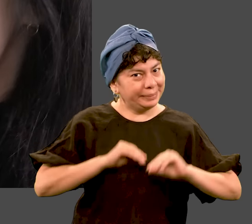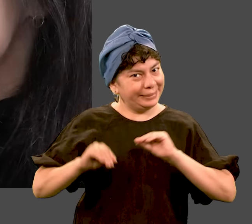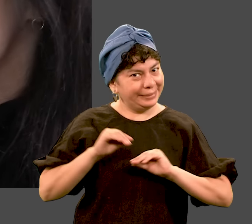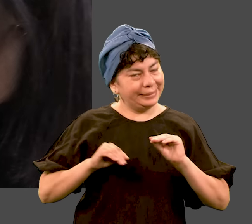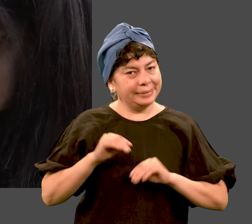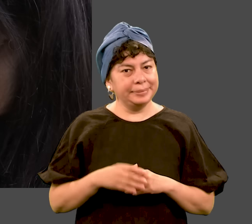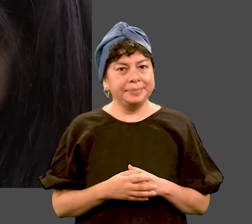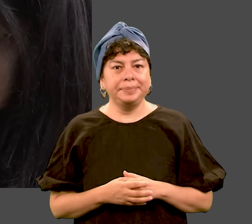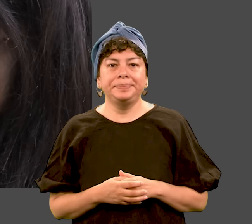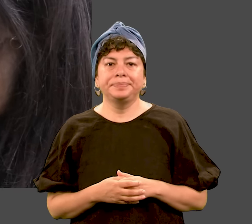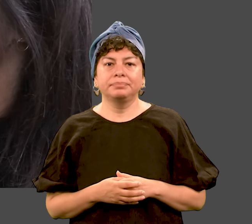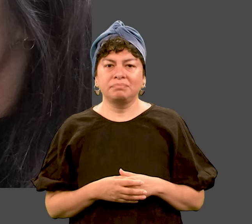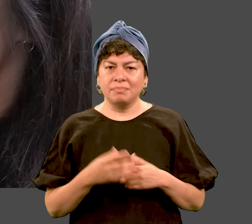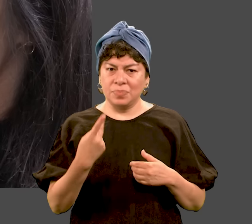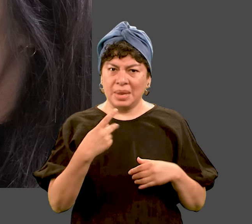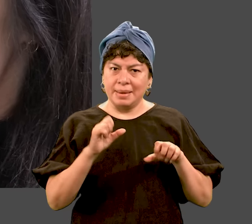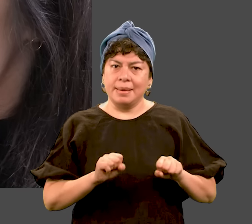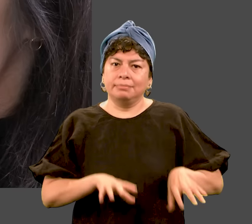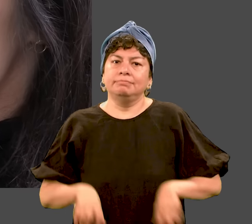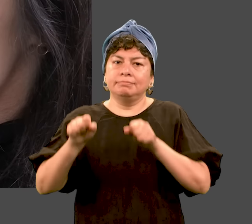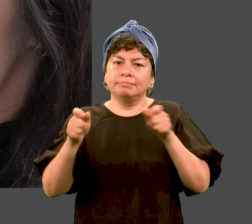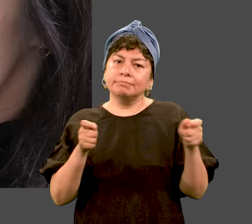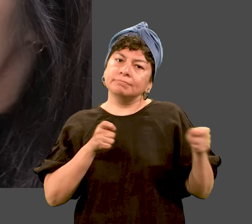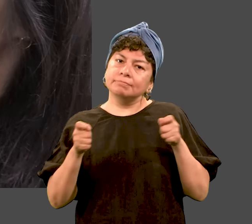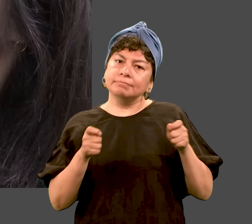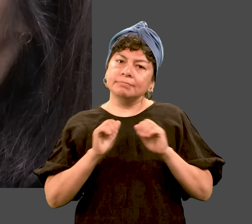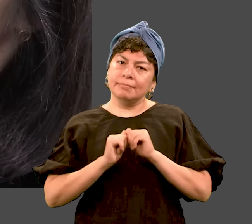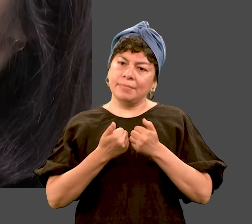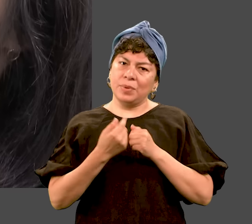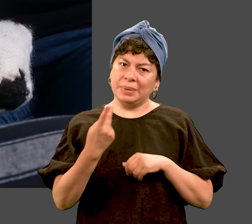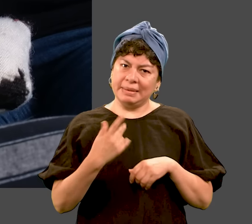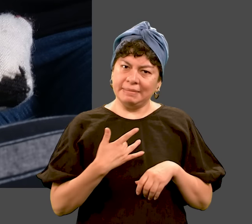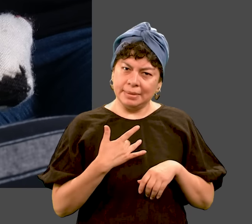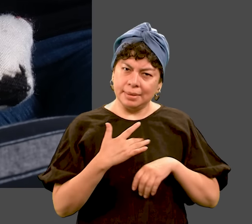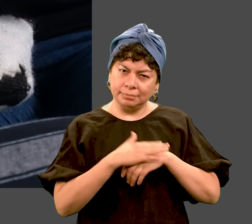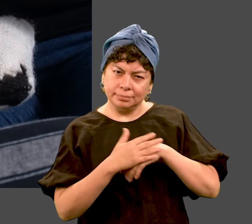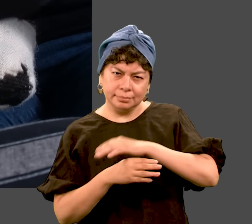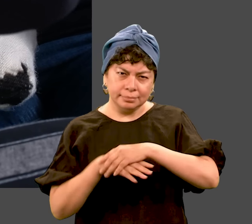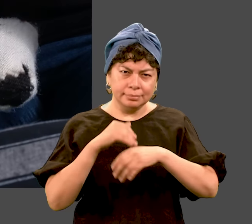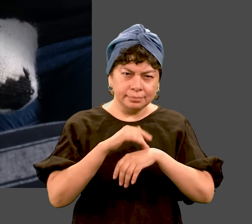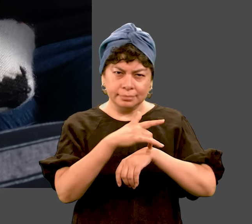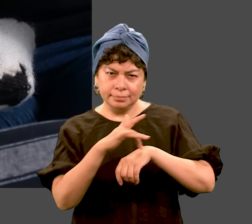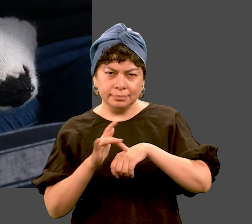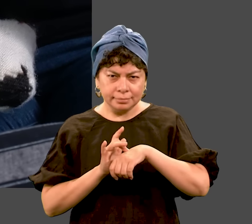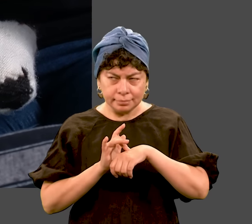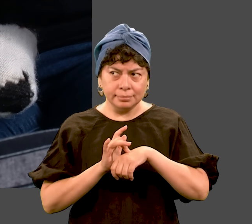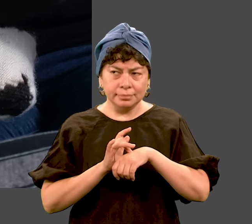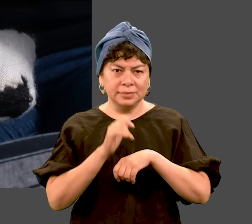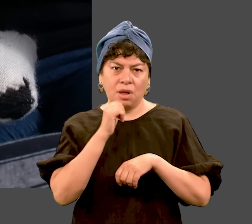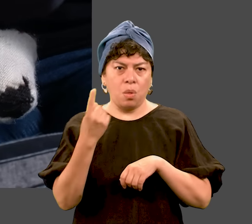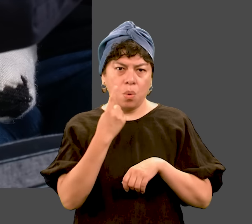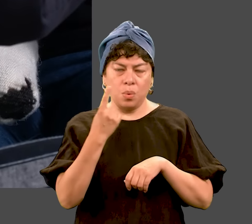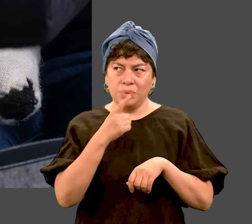because we have power imbalances that occur if we're not in touch and sharing information directly.